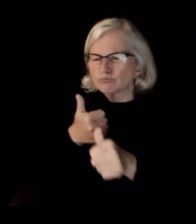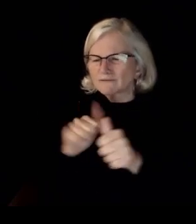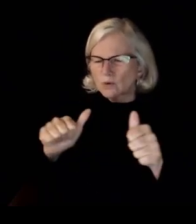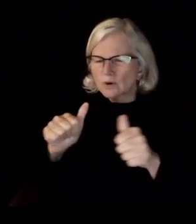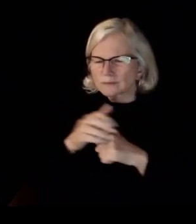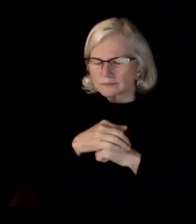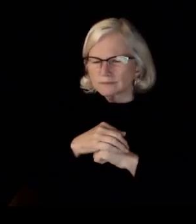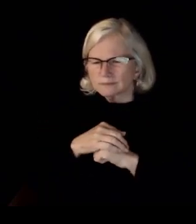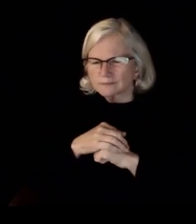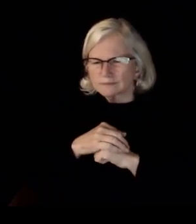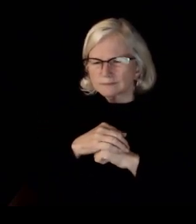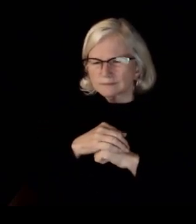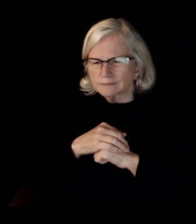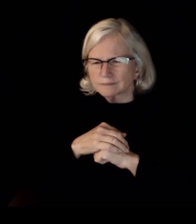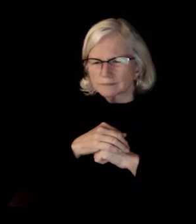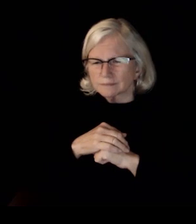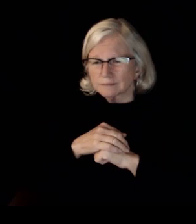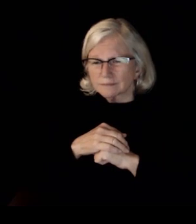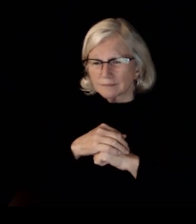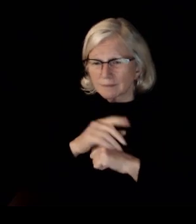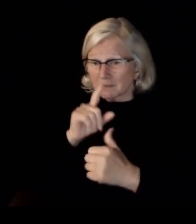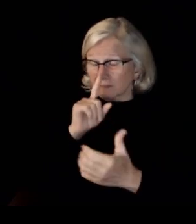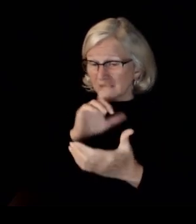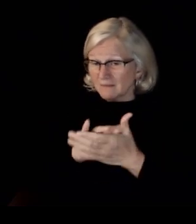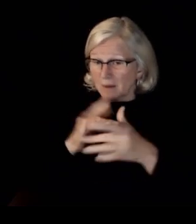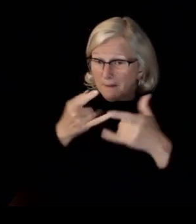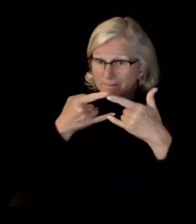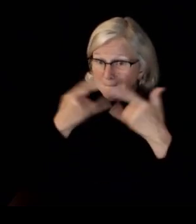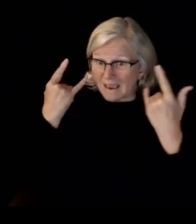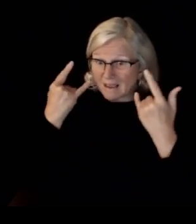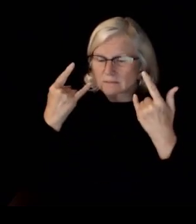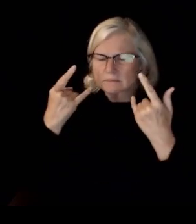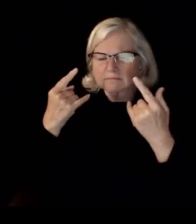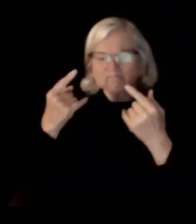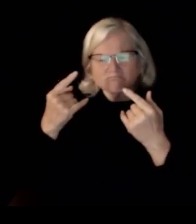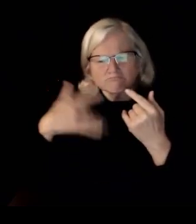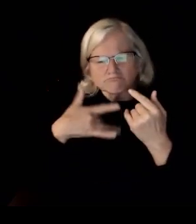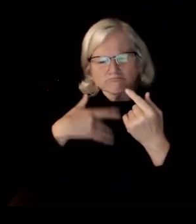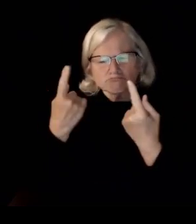a very effective tool. We think it will make a difference in transmission in Minnesota.